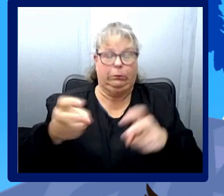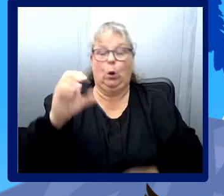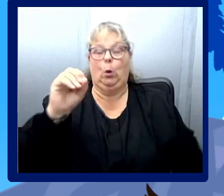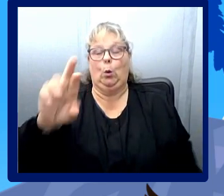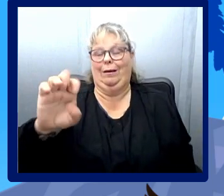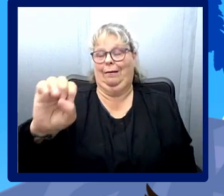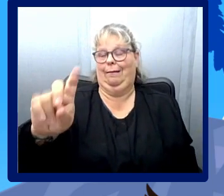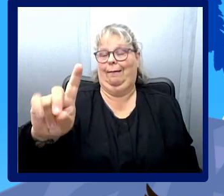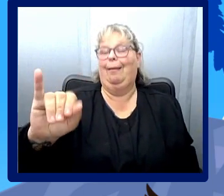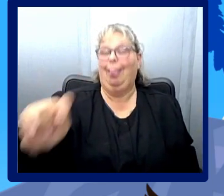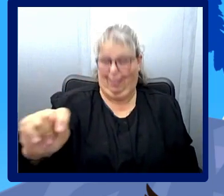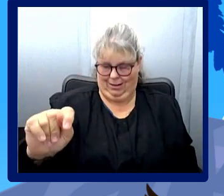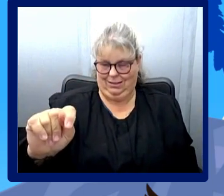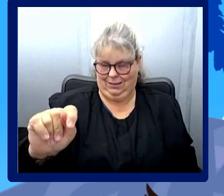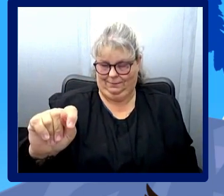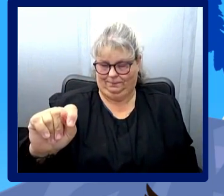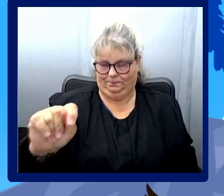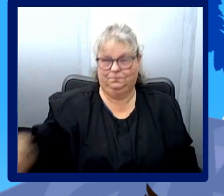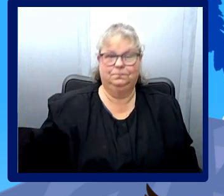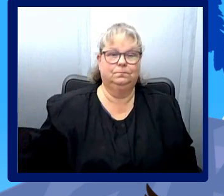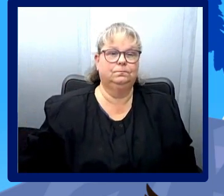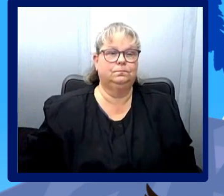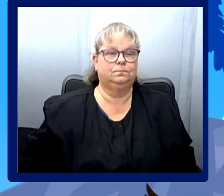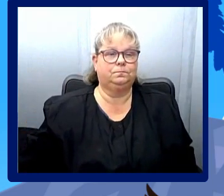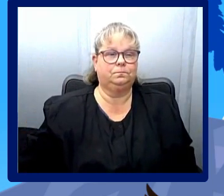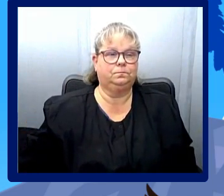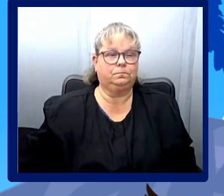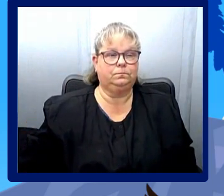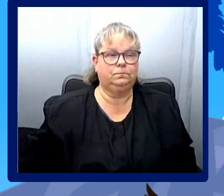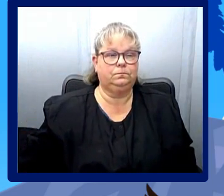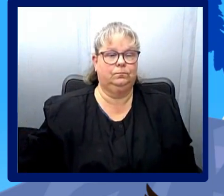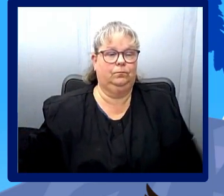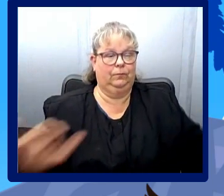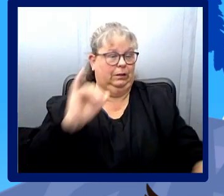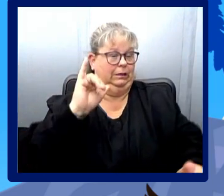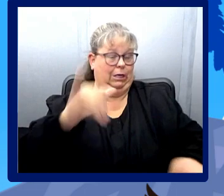at putting them all together in the Welcome Mat. So let's view the Welcome Mat.